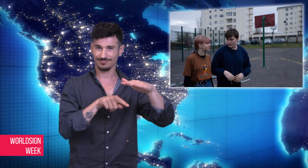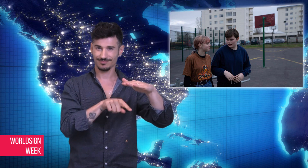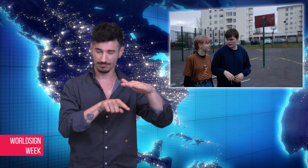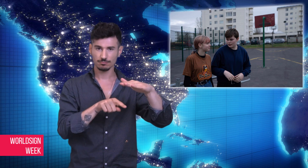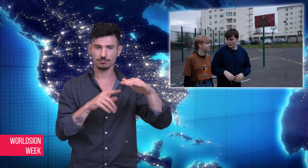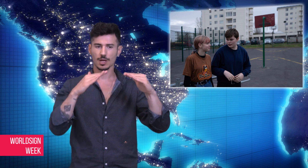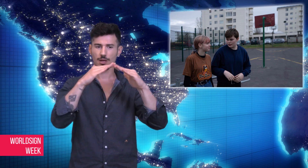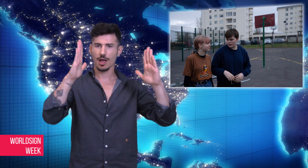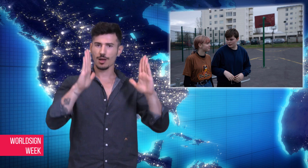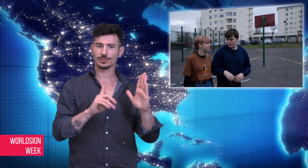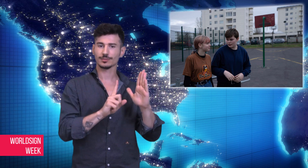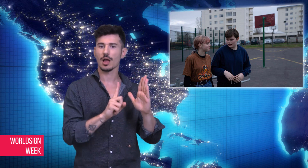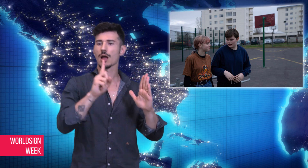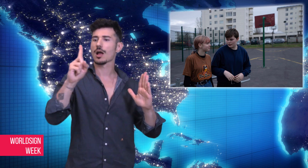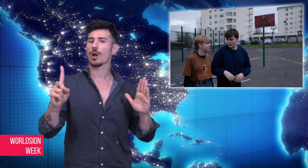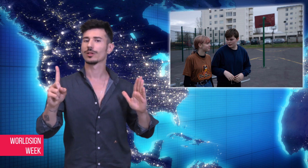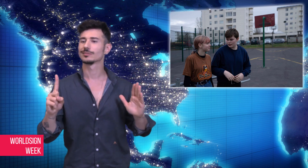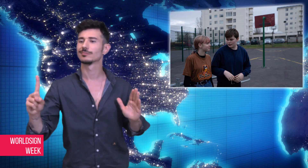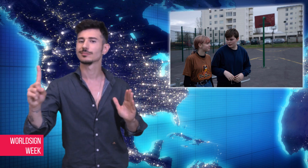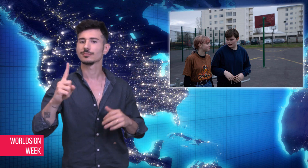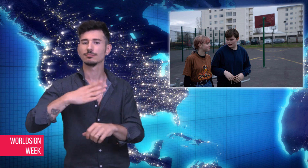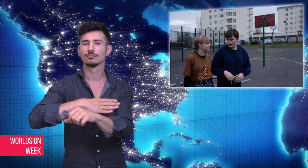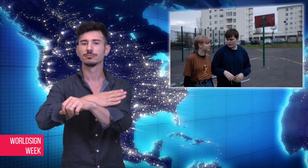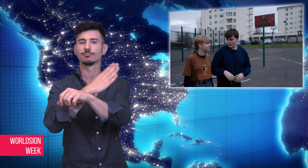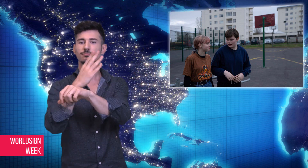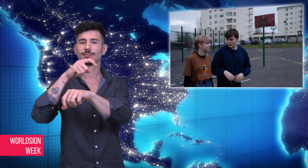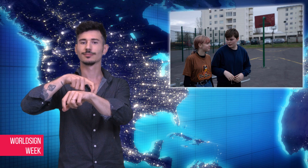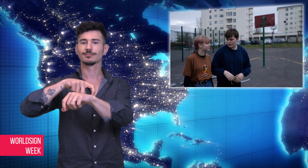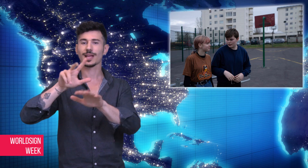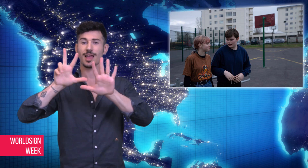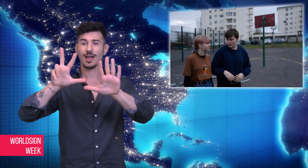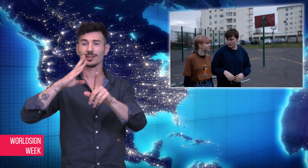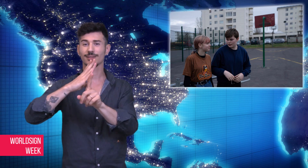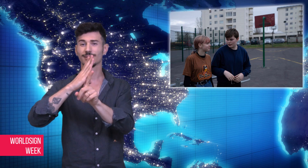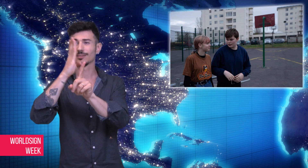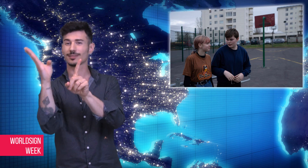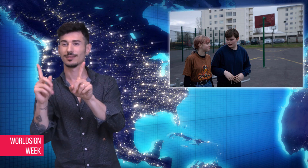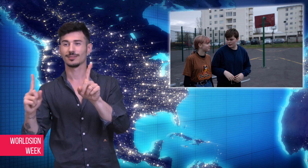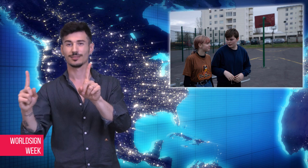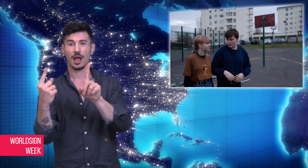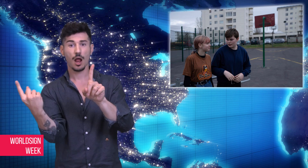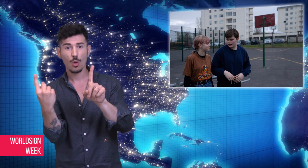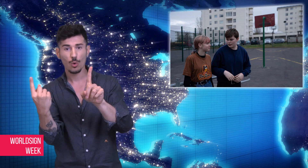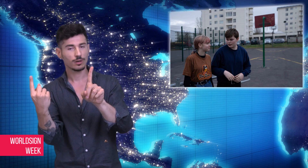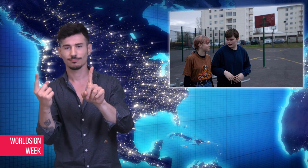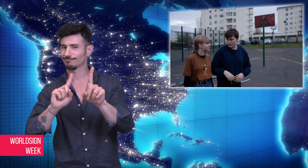Children under 12 are not allowed to be outside after